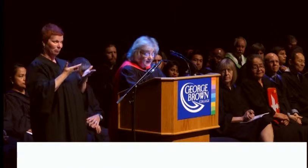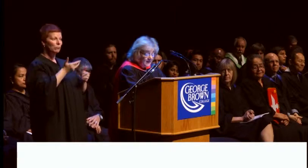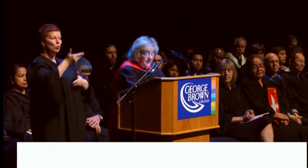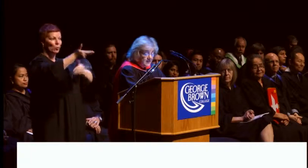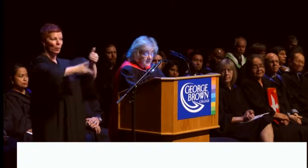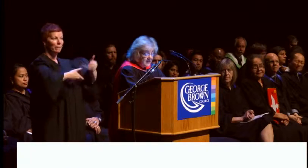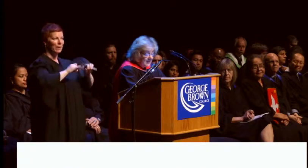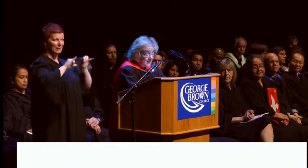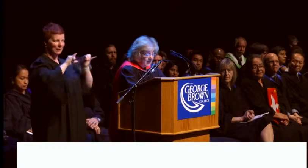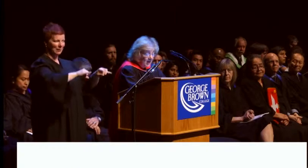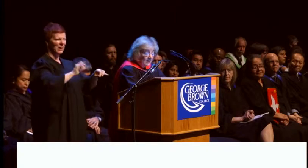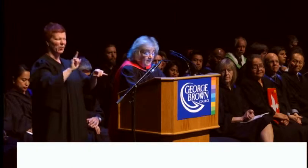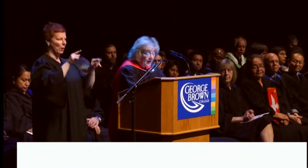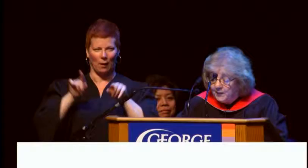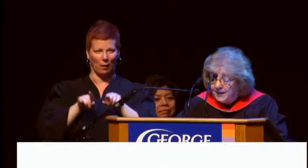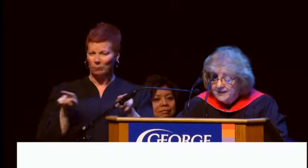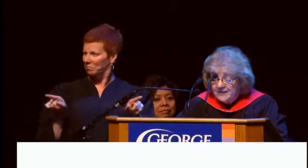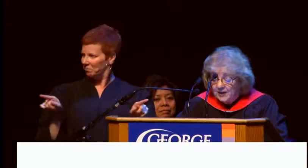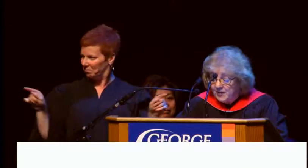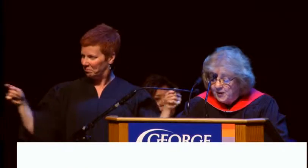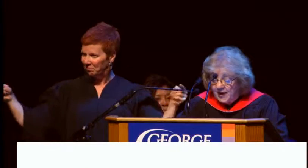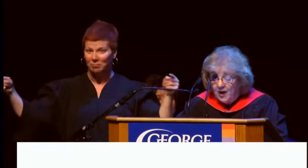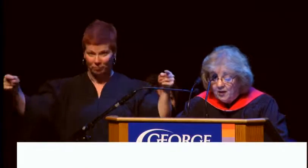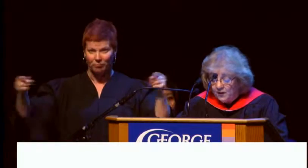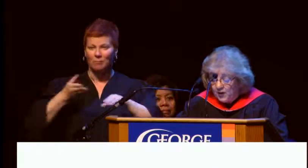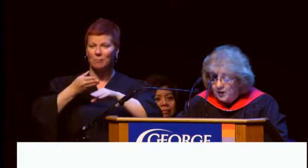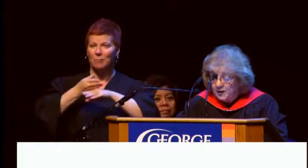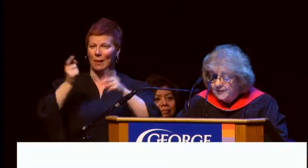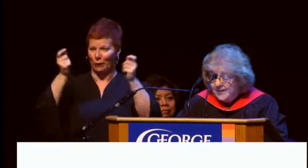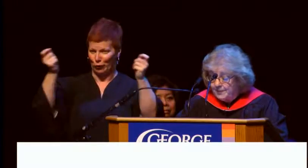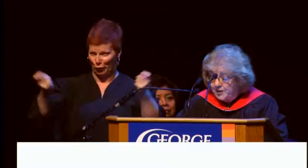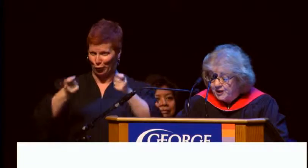IN THE SONY CENTRE FOLLOWING THE CEREMONY FOR A RECEPTION.